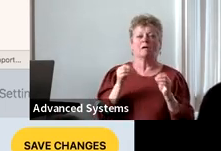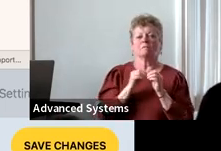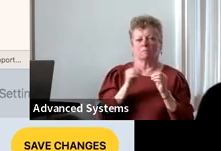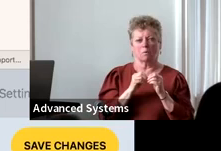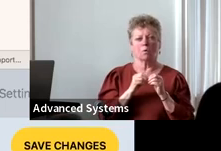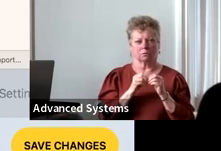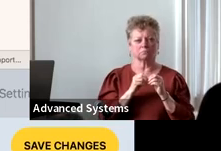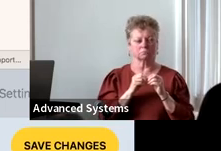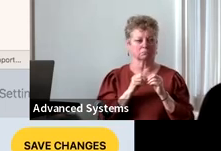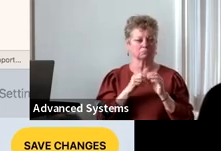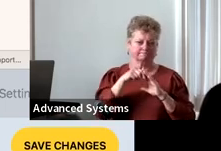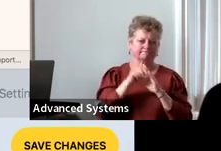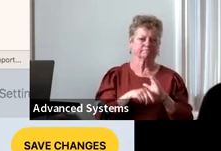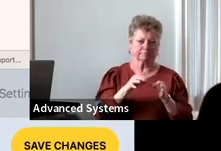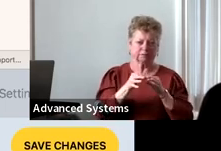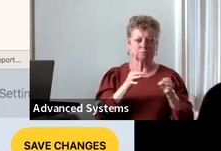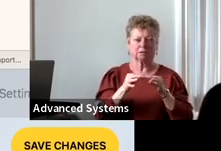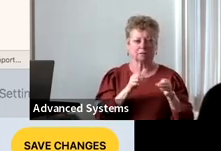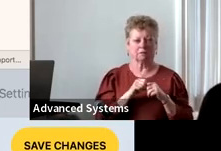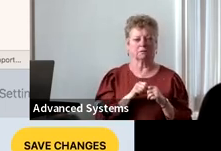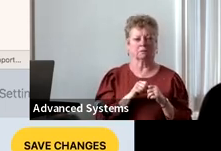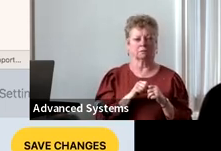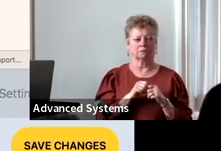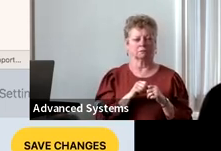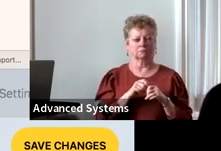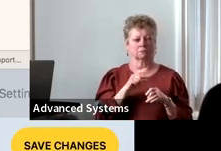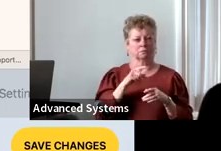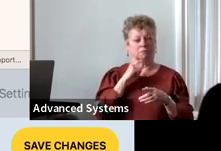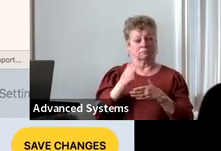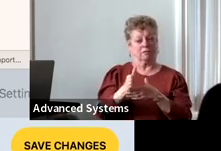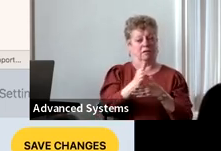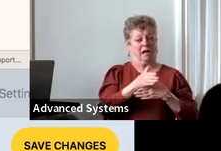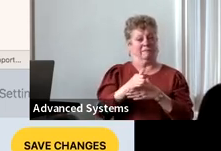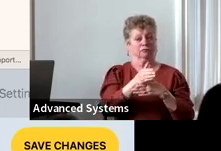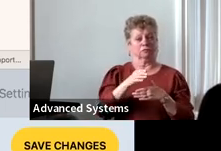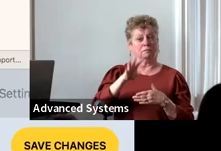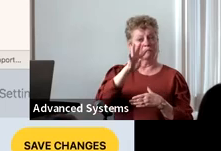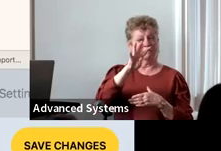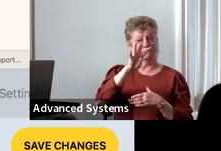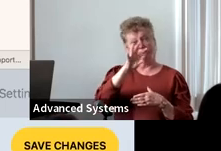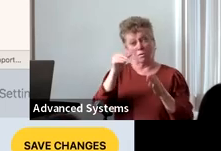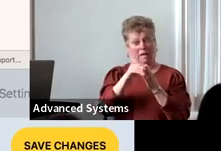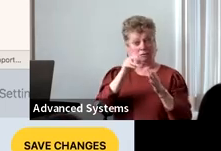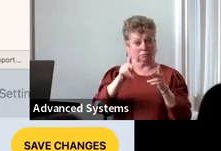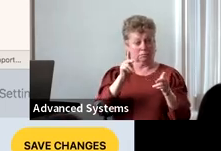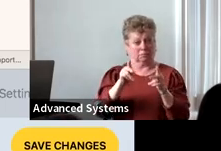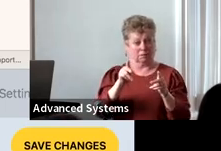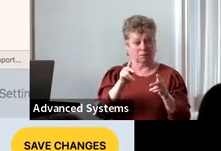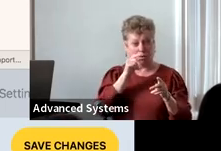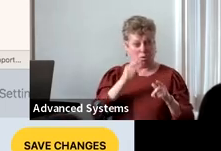the pattern where the average or -- of the 4,000 residents show up